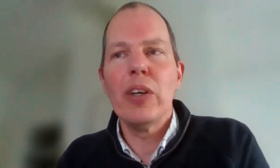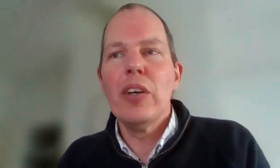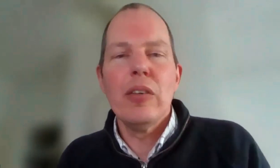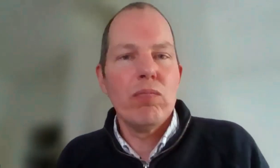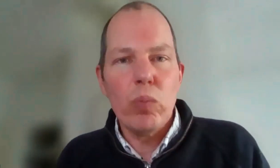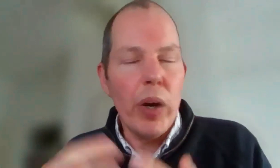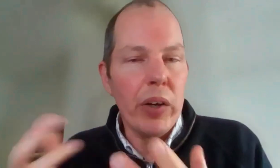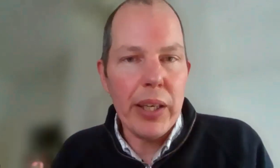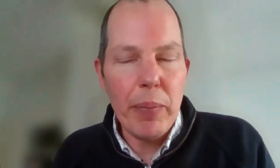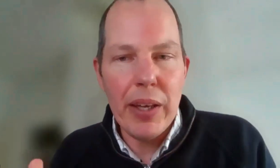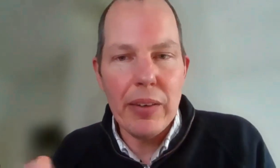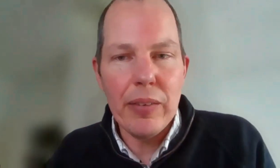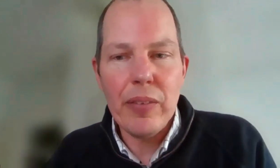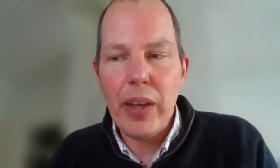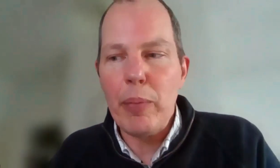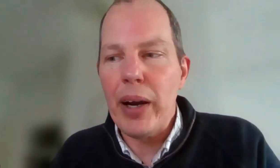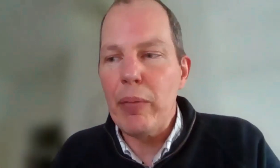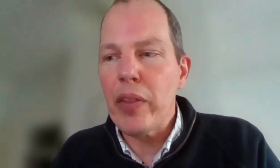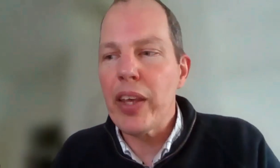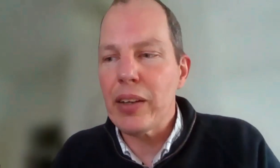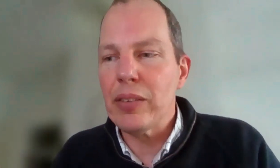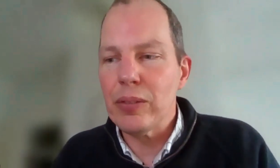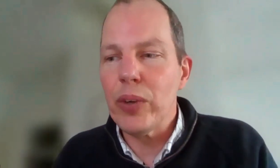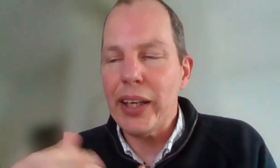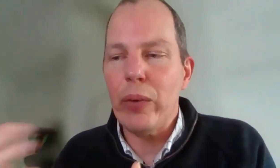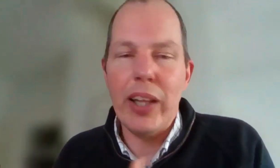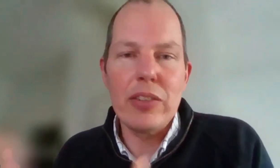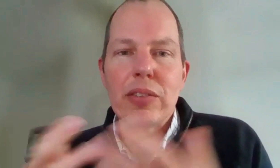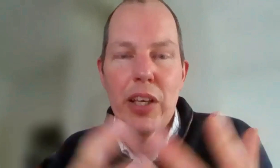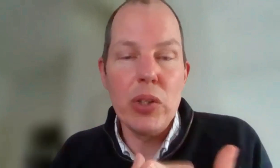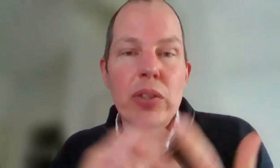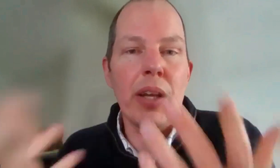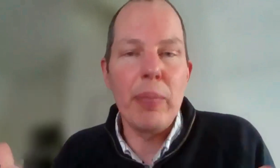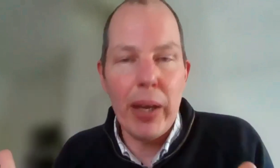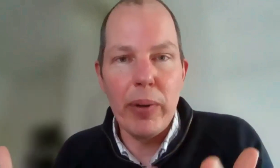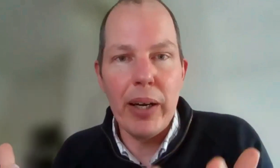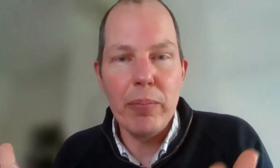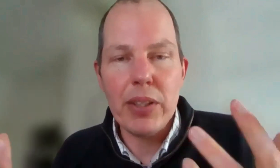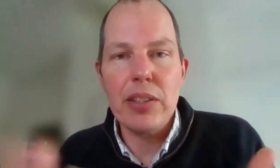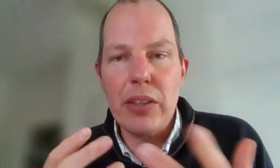So why not keep in Abraham and they can work out well, that they're using the name Abraham because